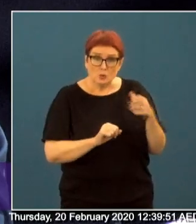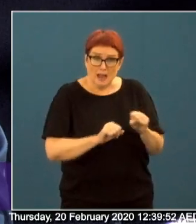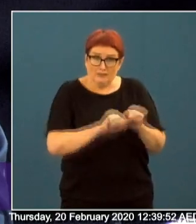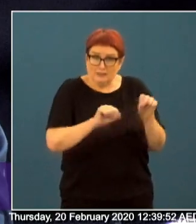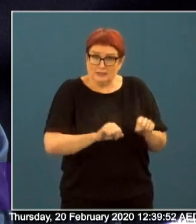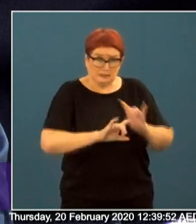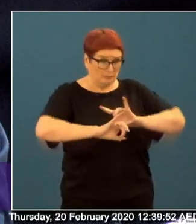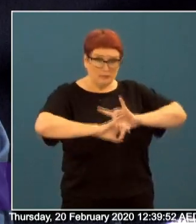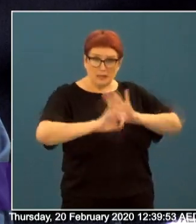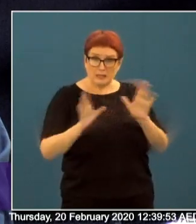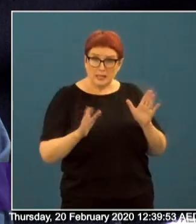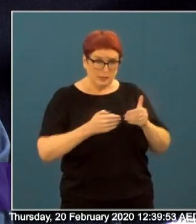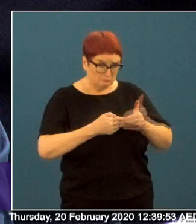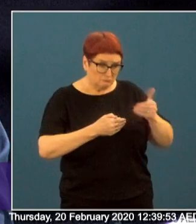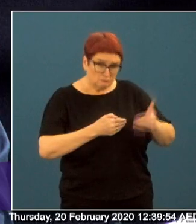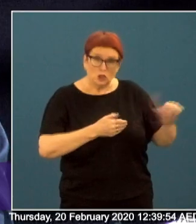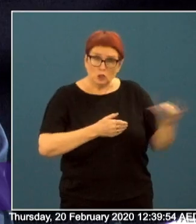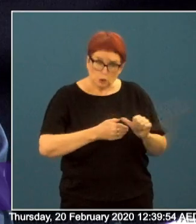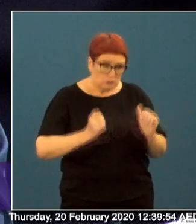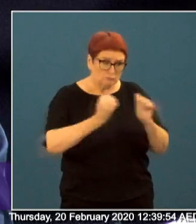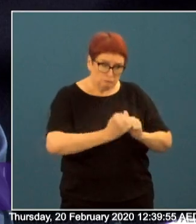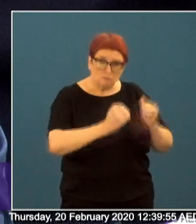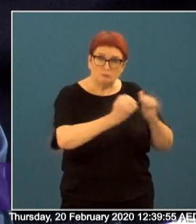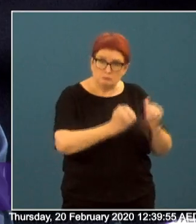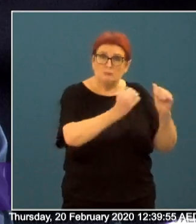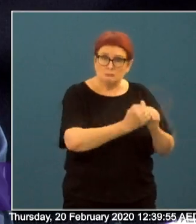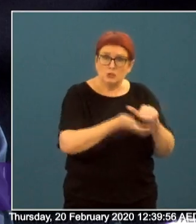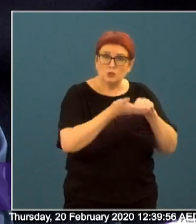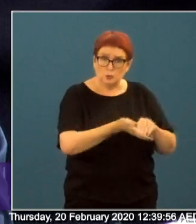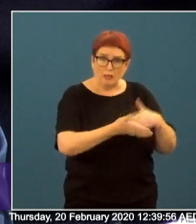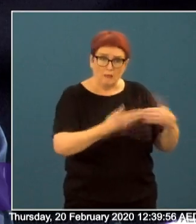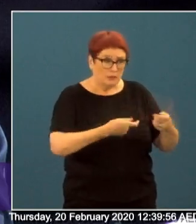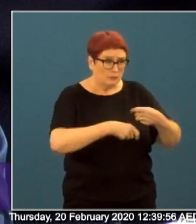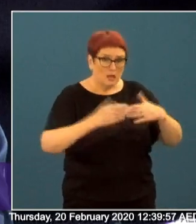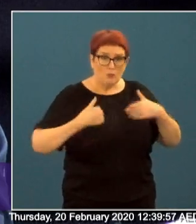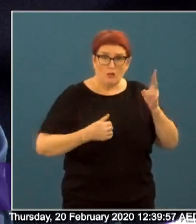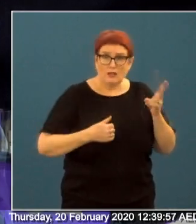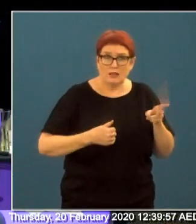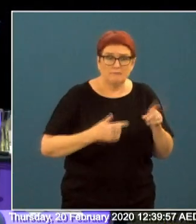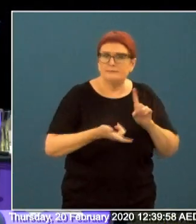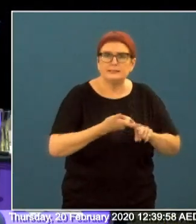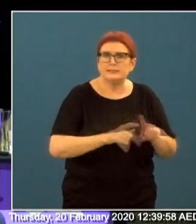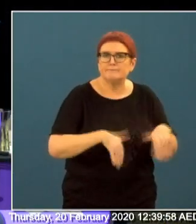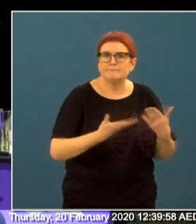intensive rehabilitation as part of its core management. The second question I have